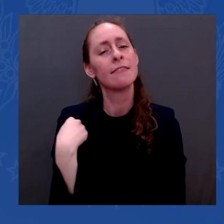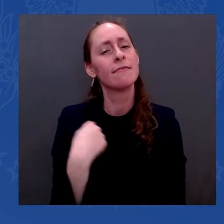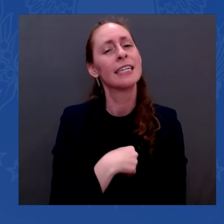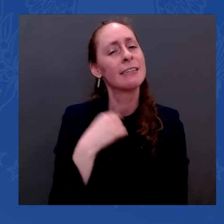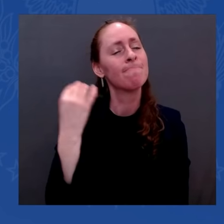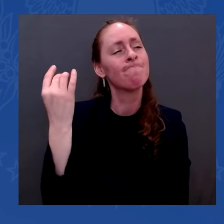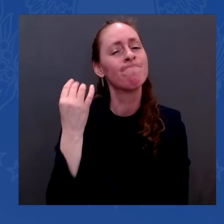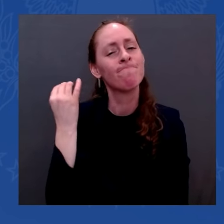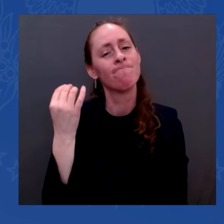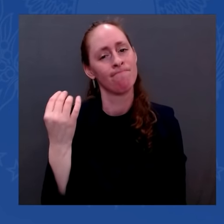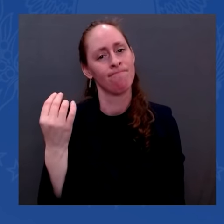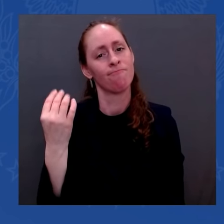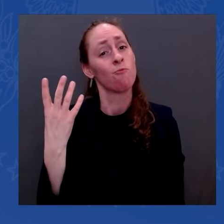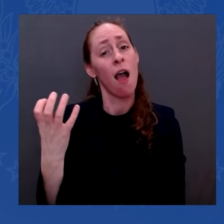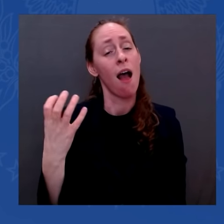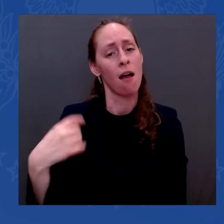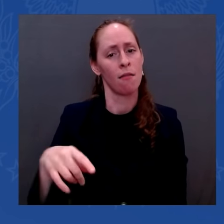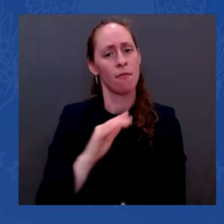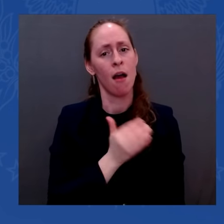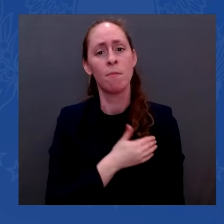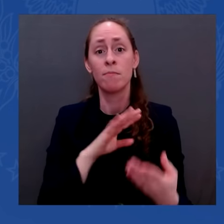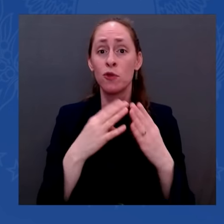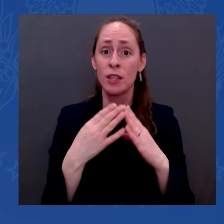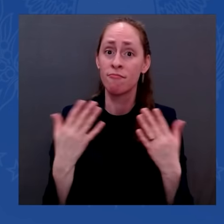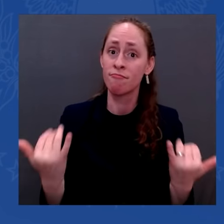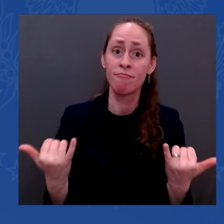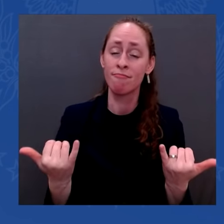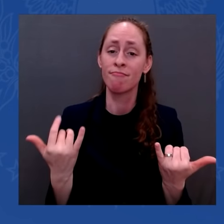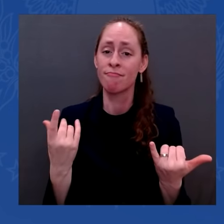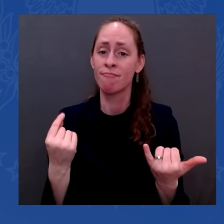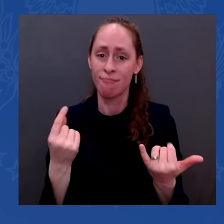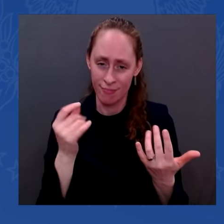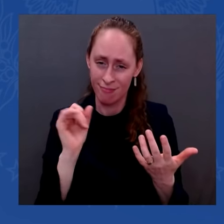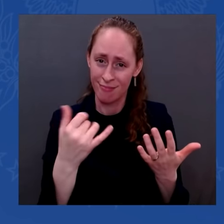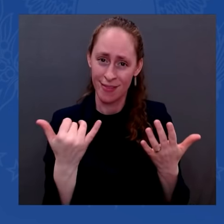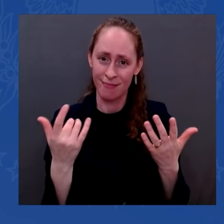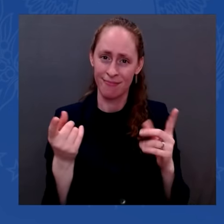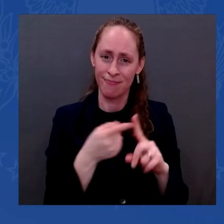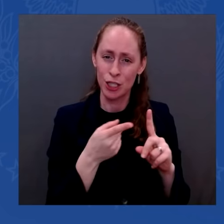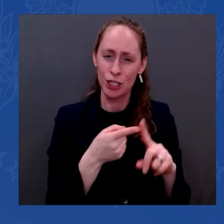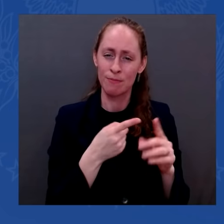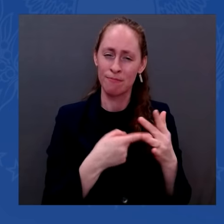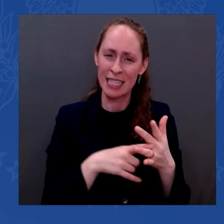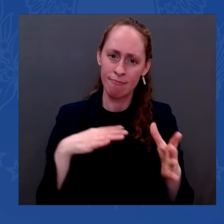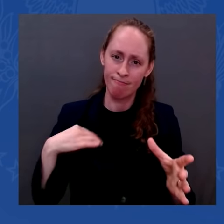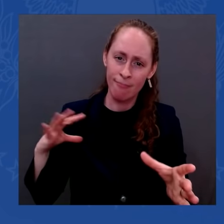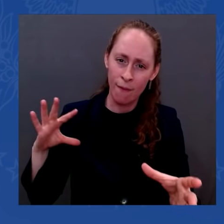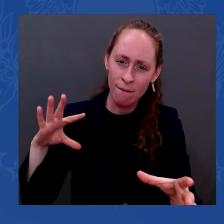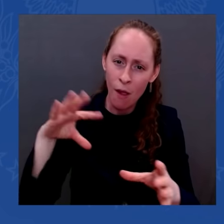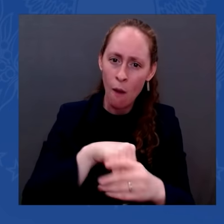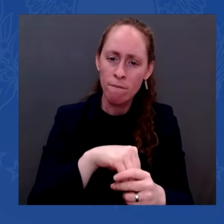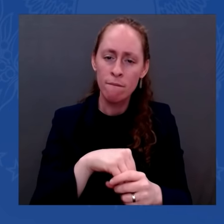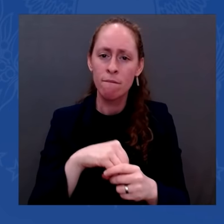determining where potential investments should go; that they can have a seat at the table